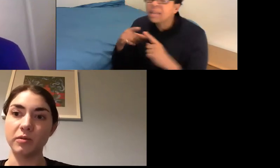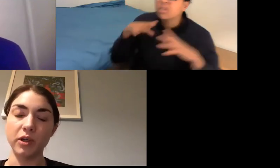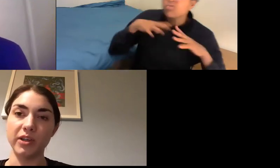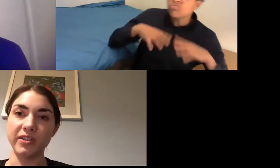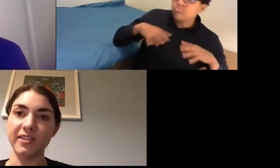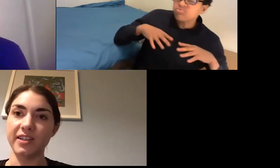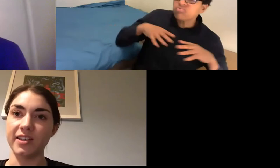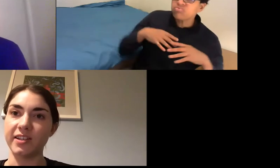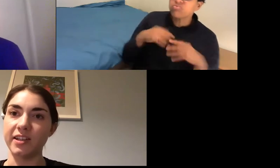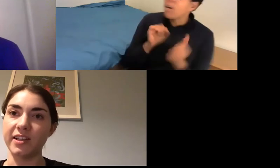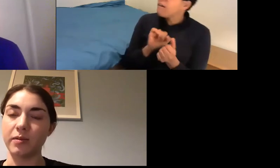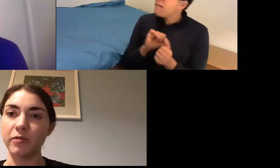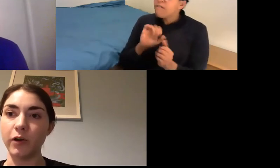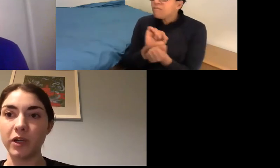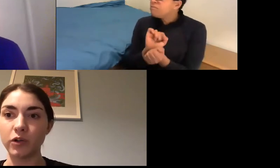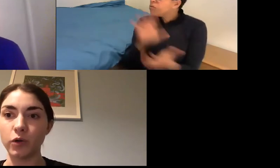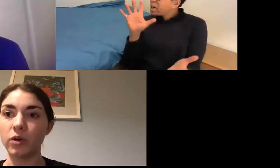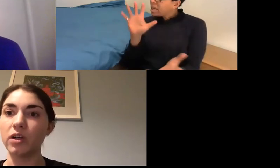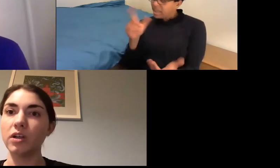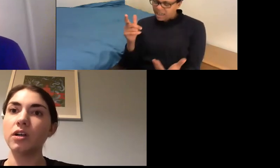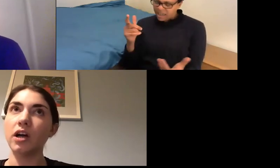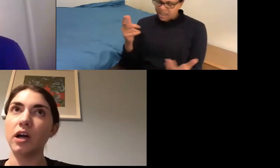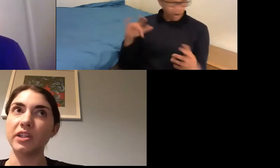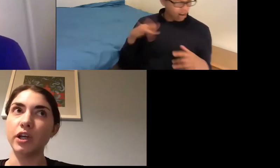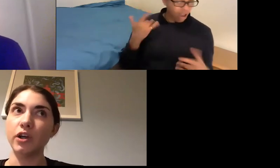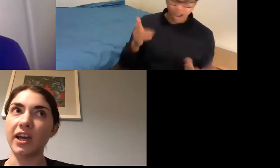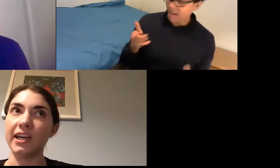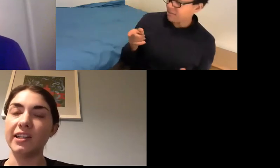communities and as an Islamophobic tool in the UK, the